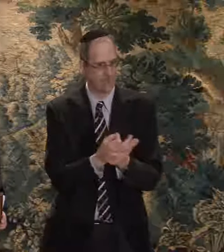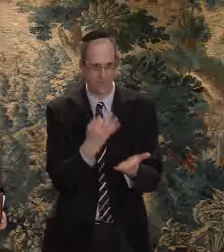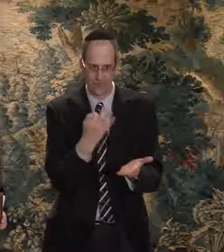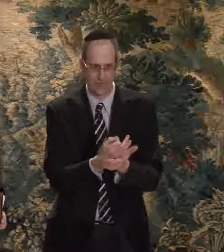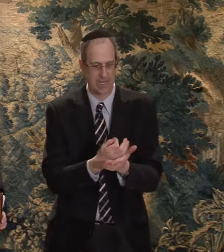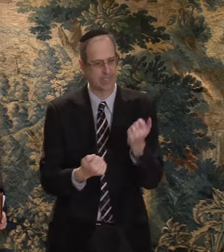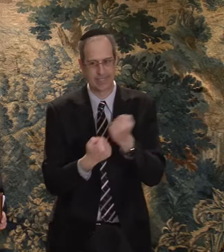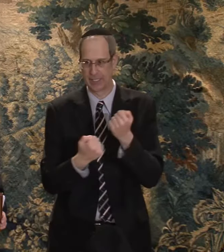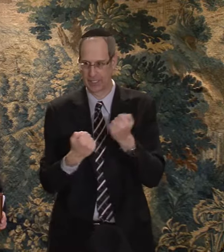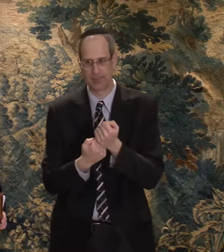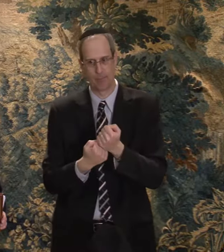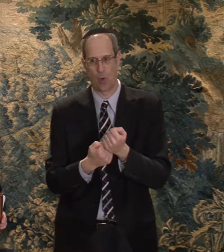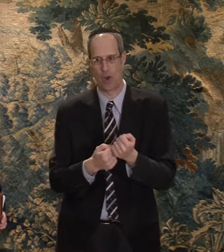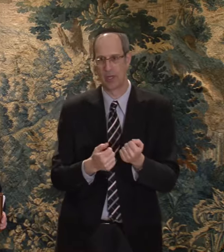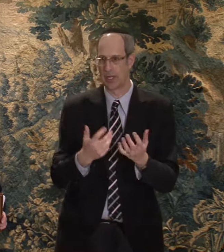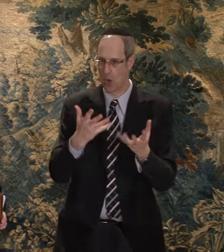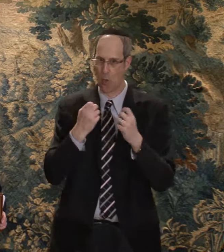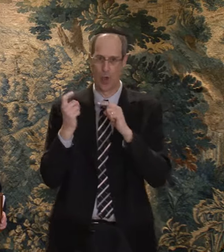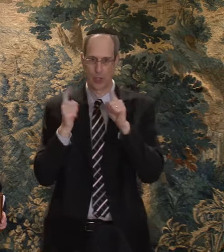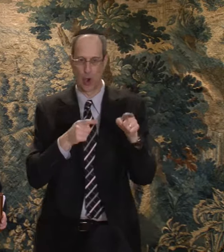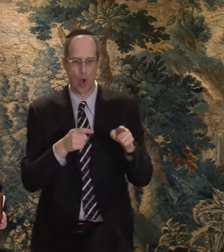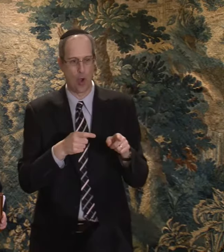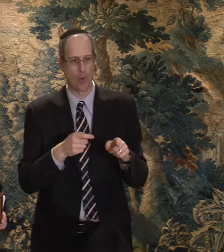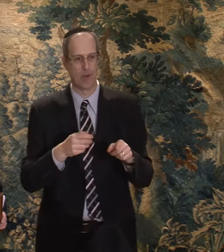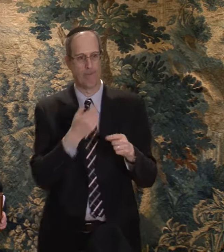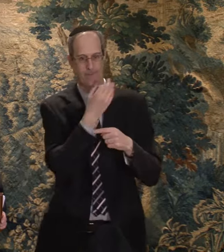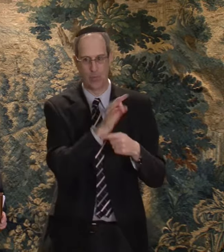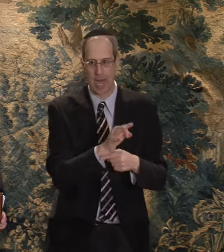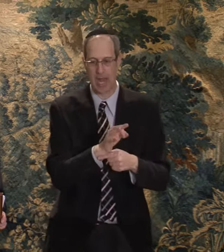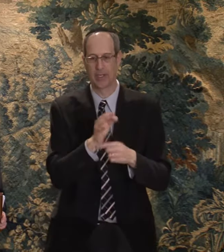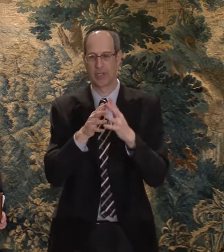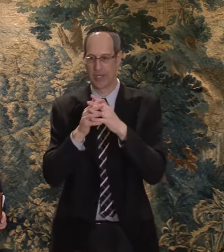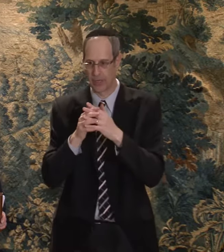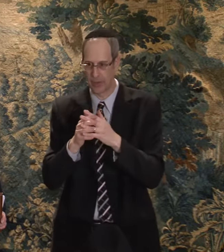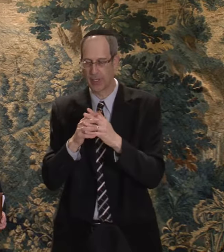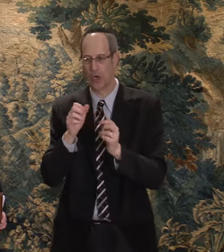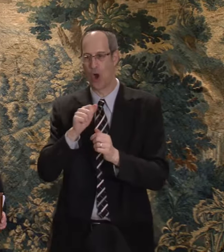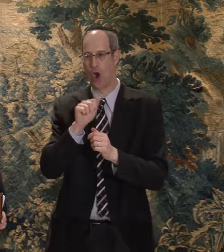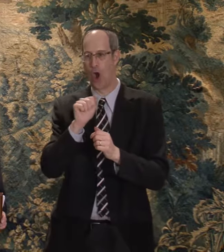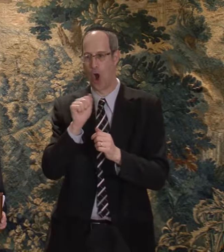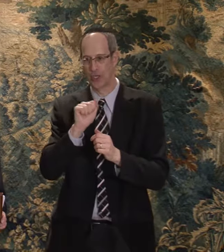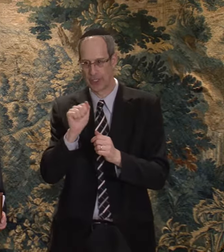would love to come whether it's France Eretz Israel United States or Argentina or wherever they may be